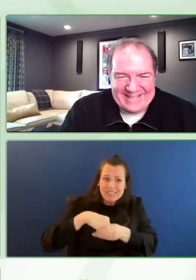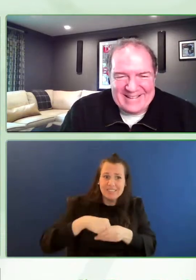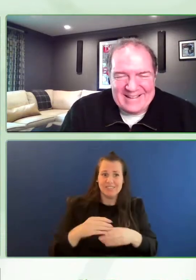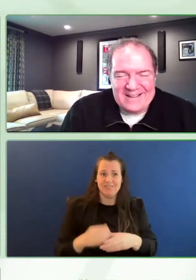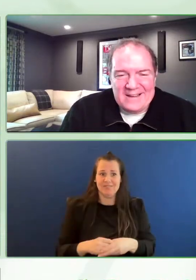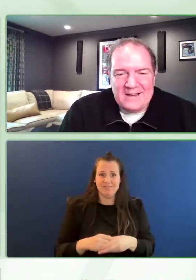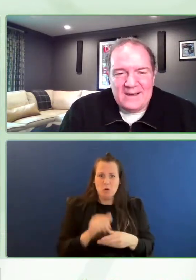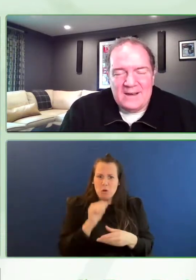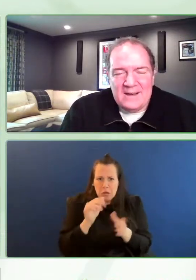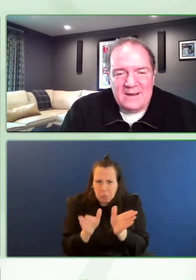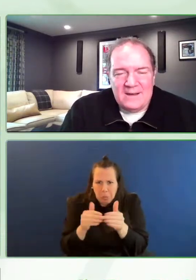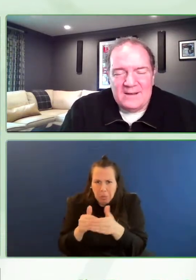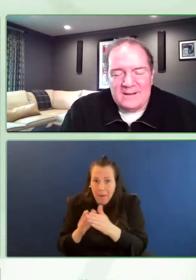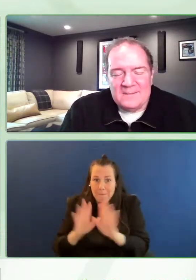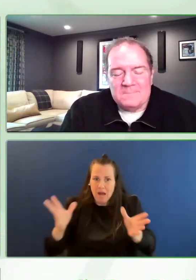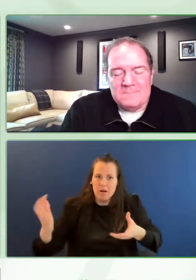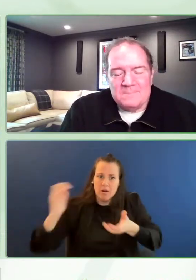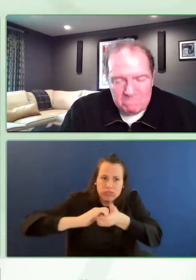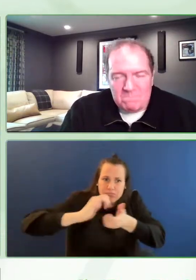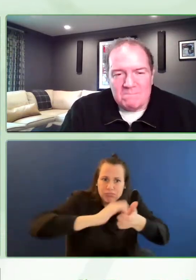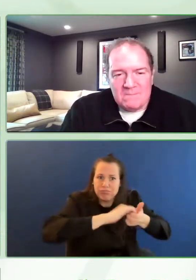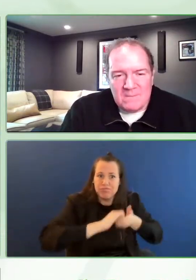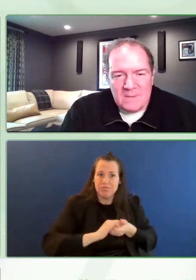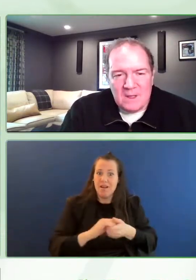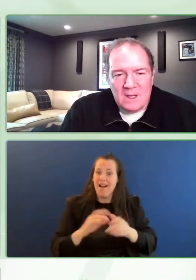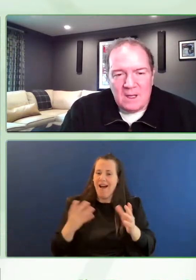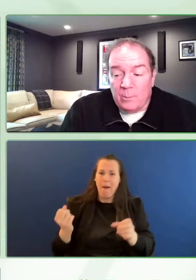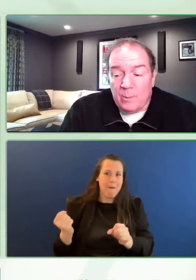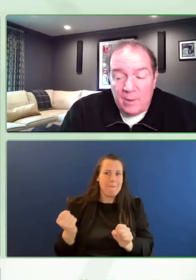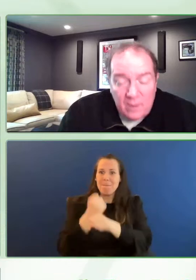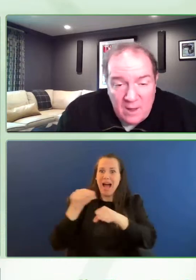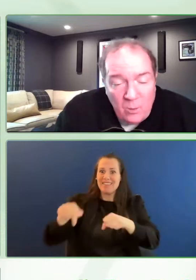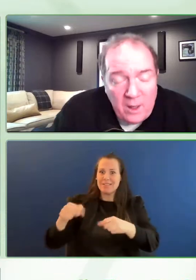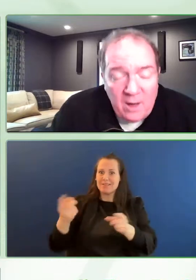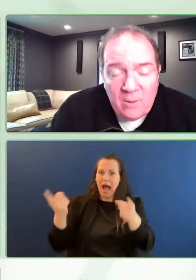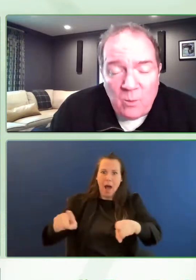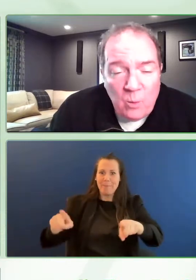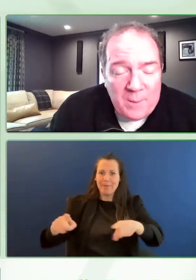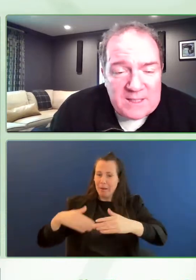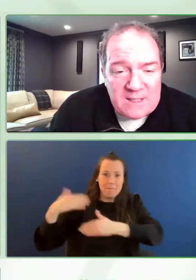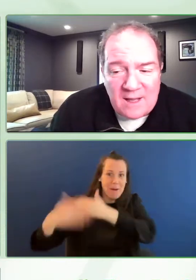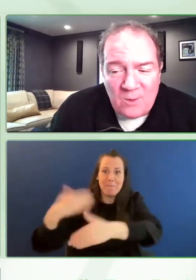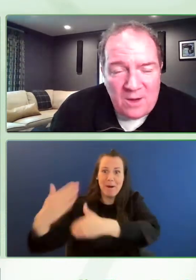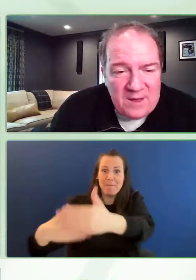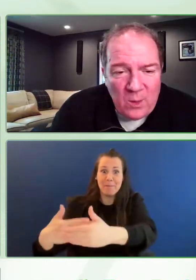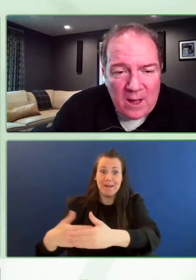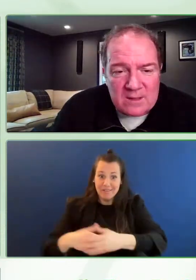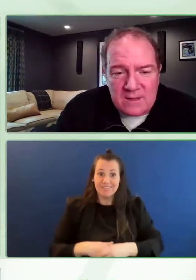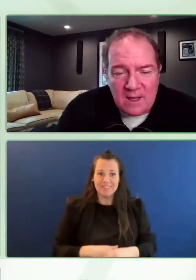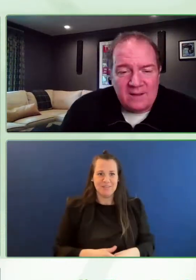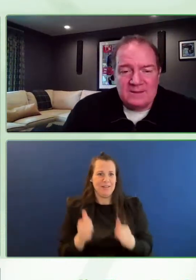I appreciate your time. Where are you? We are in Leamington, Delaware in the US.